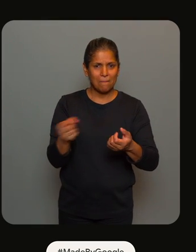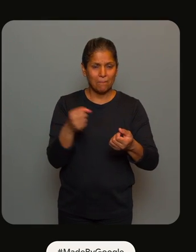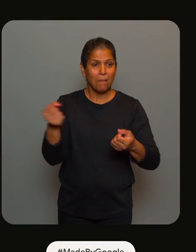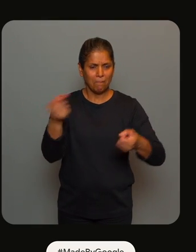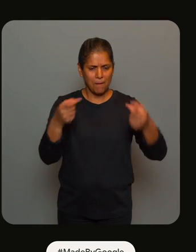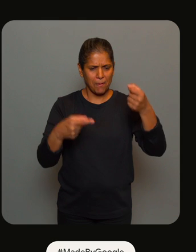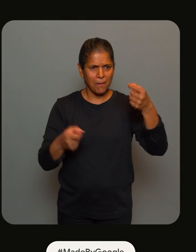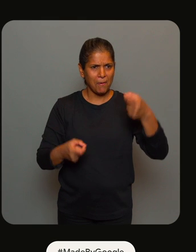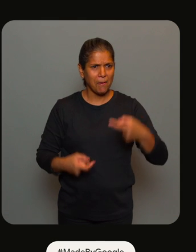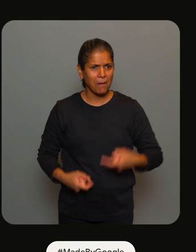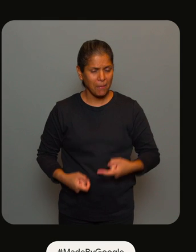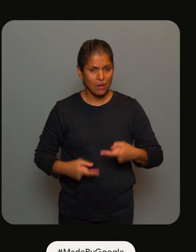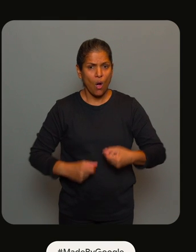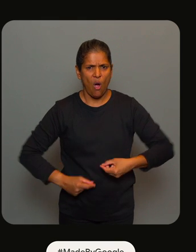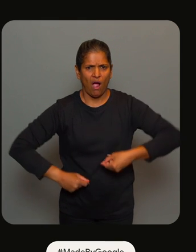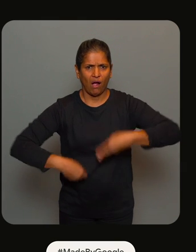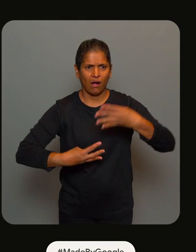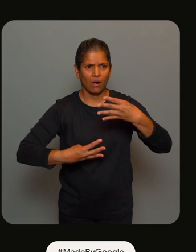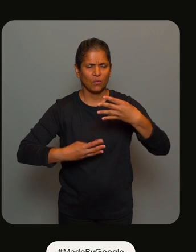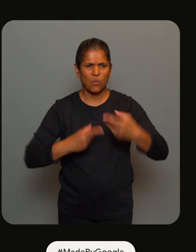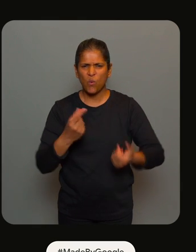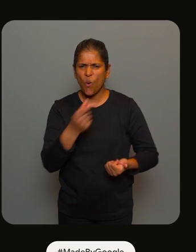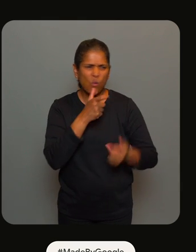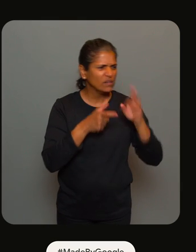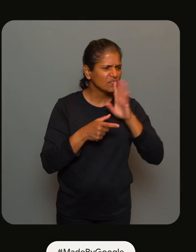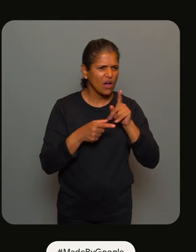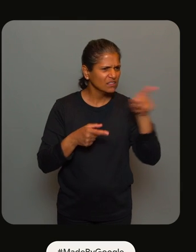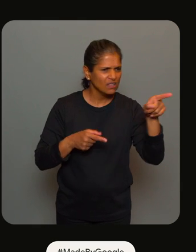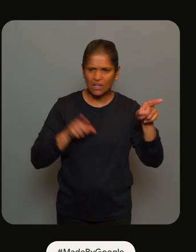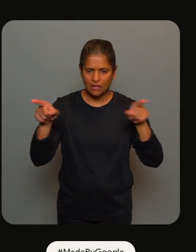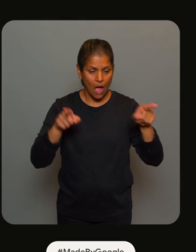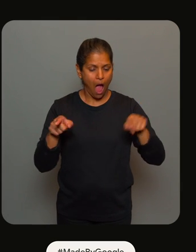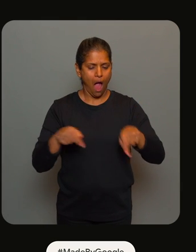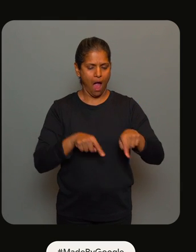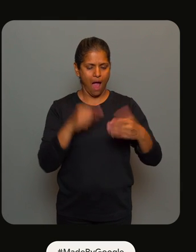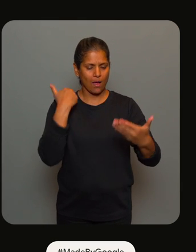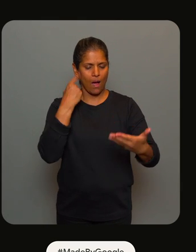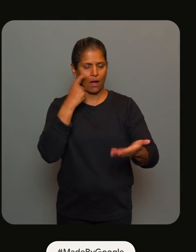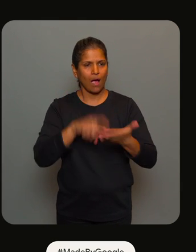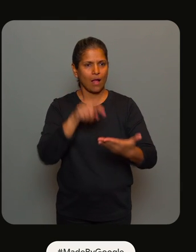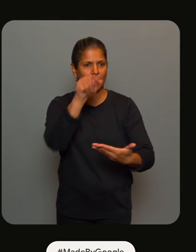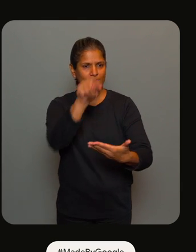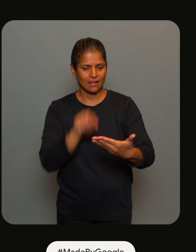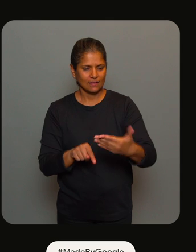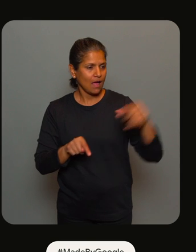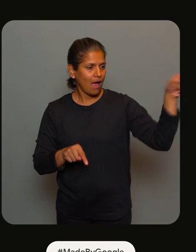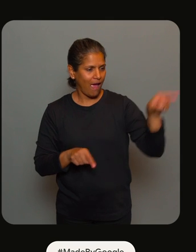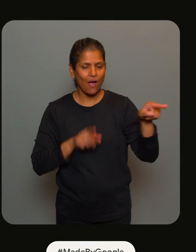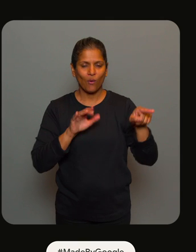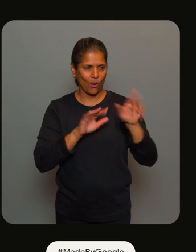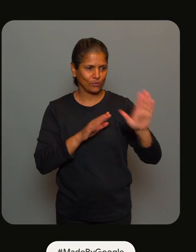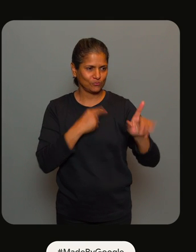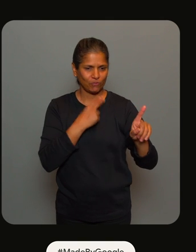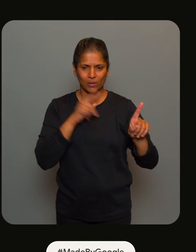So instead of a single transcript of your meeting or interview, on-device speech models will separate the speakers for you.